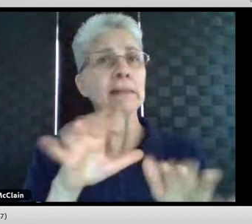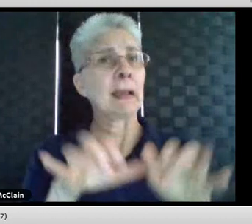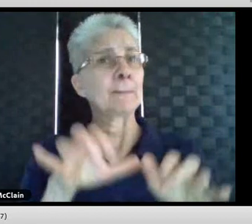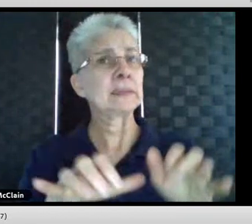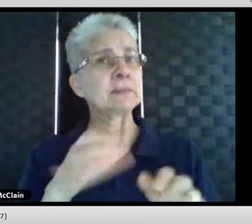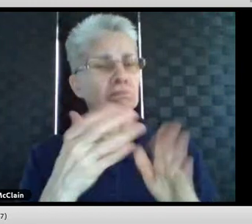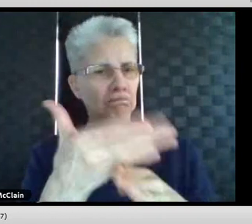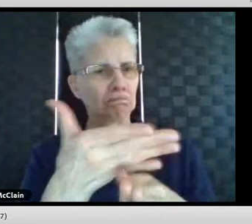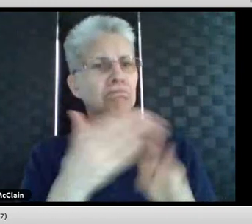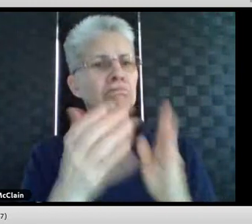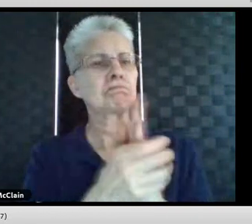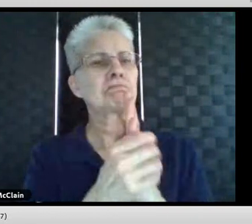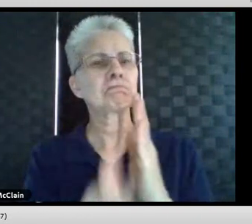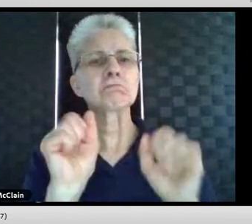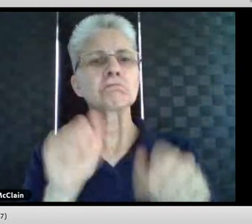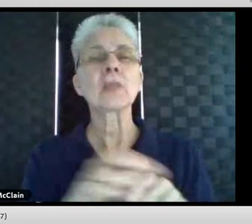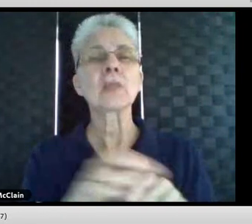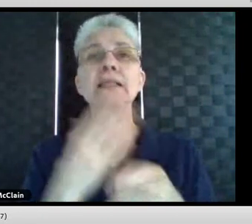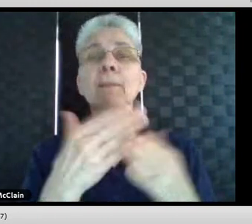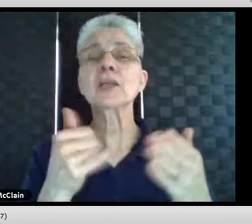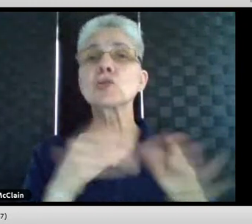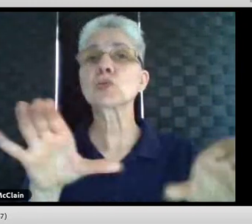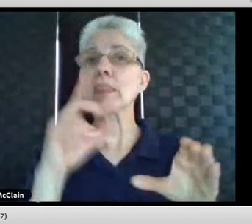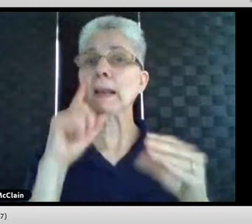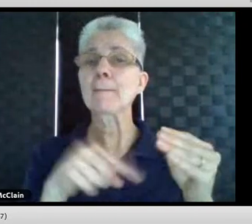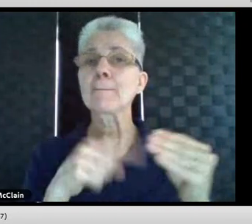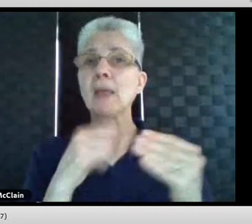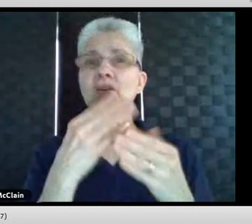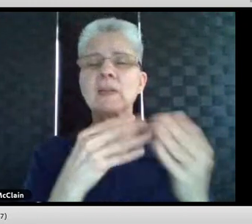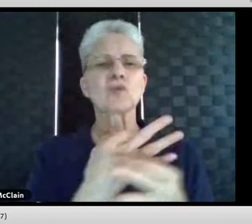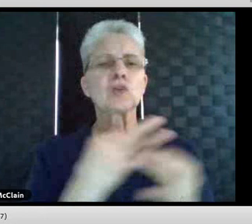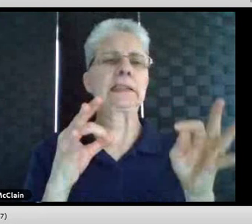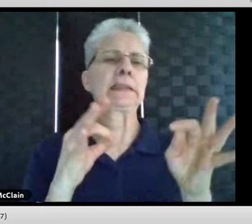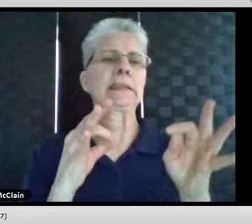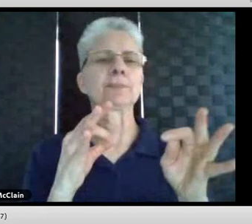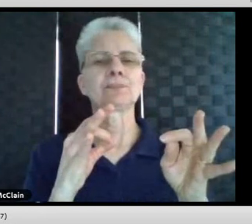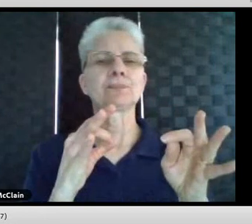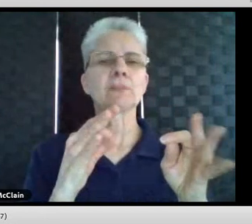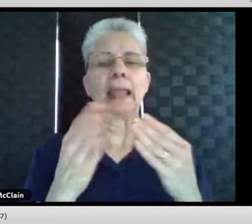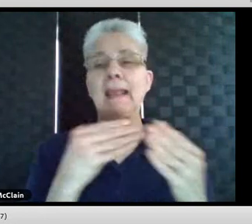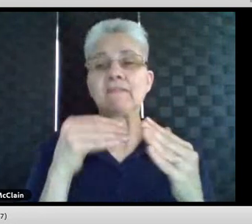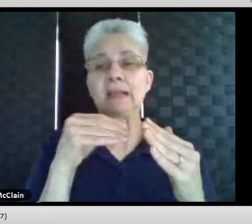Also, some of the things you can think about, there's some free, even in some of the databases,